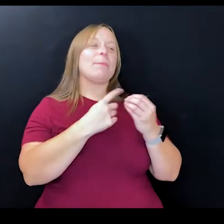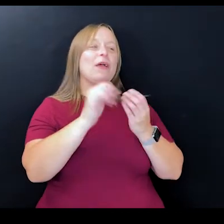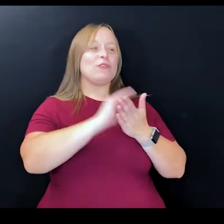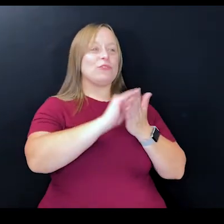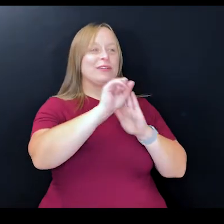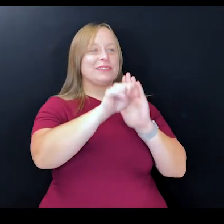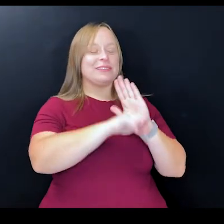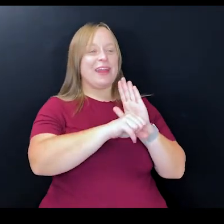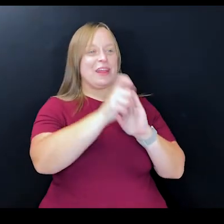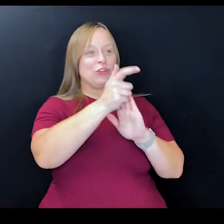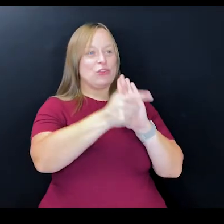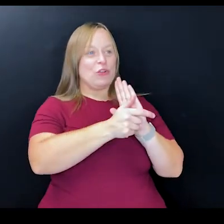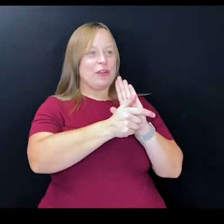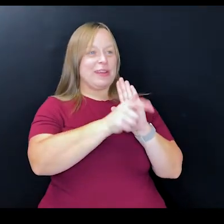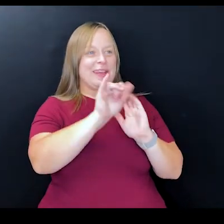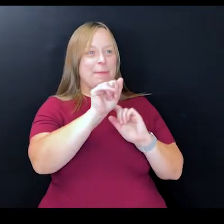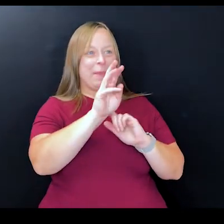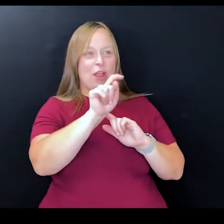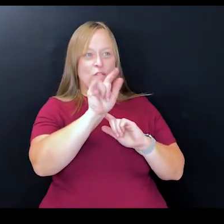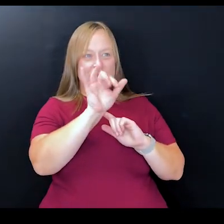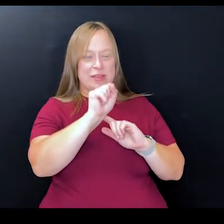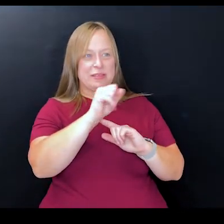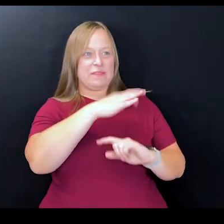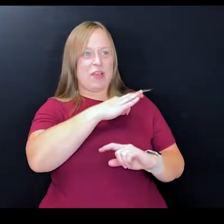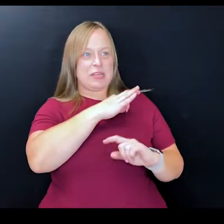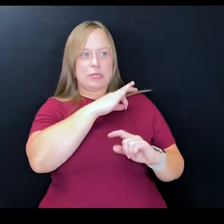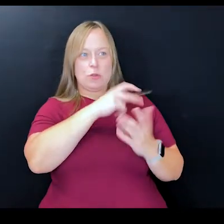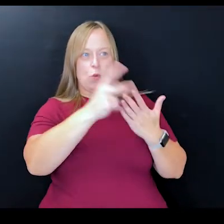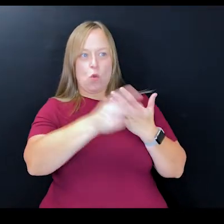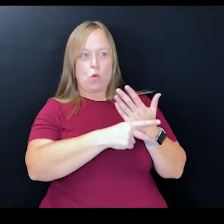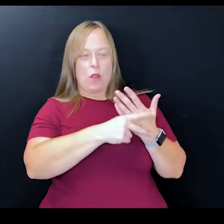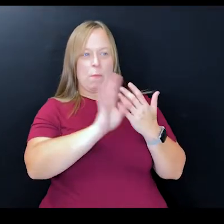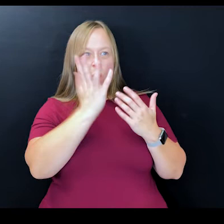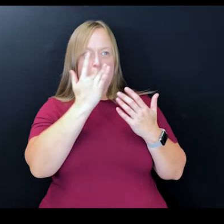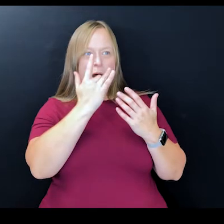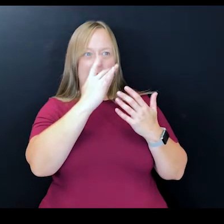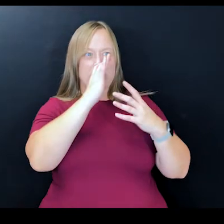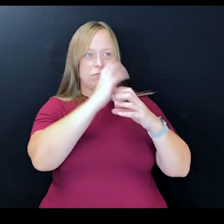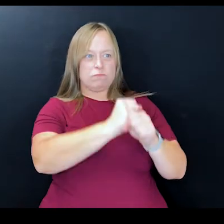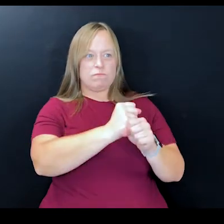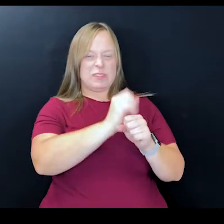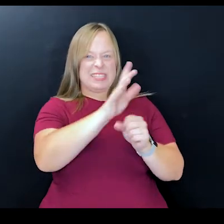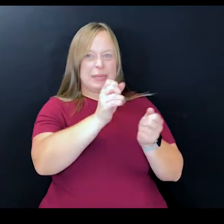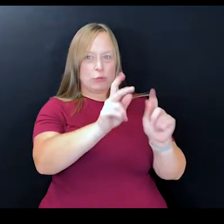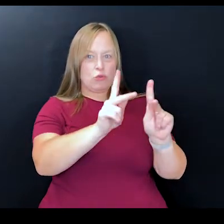New York State Attorney Emeritus Program Volunteer. Why were you drawn to this opportunity,